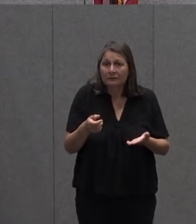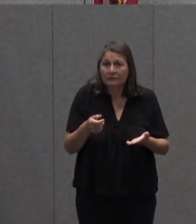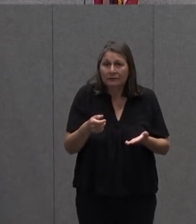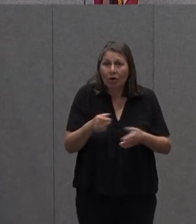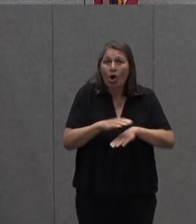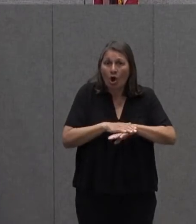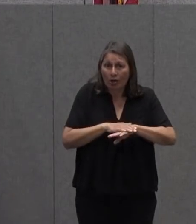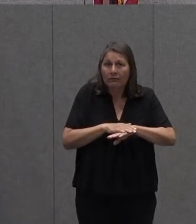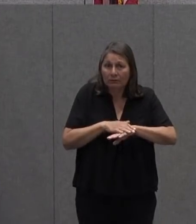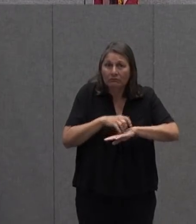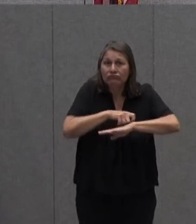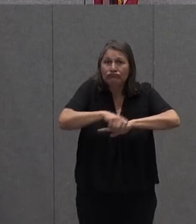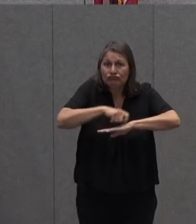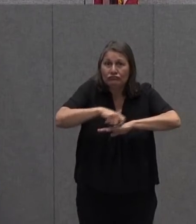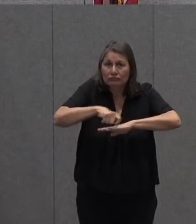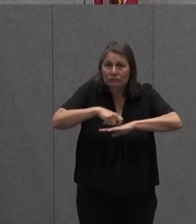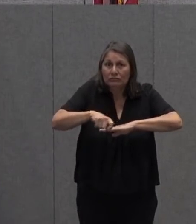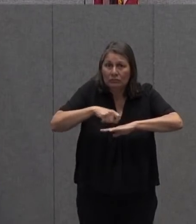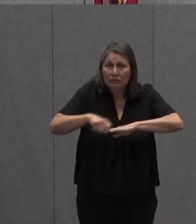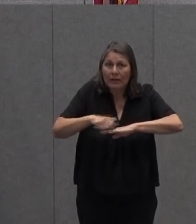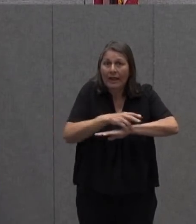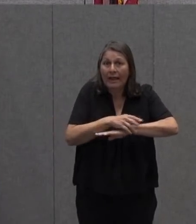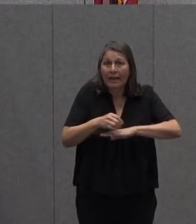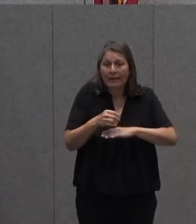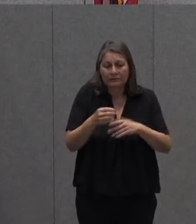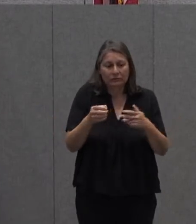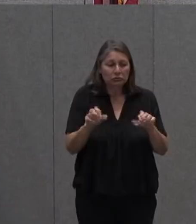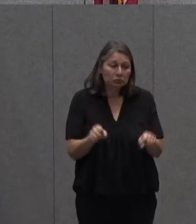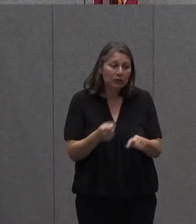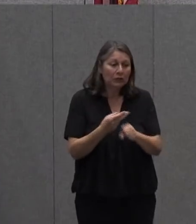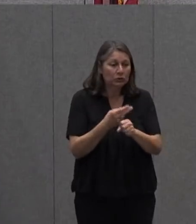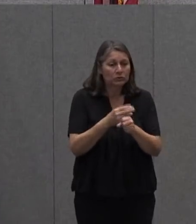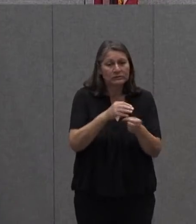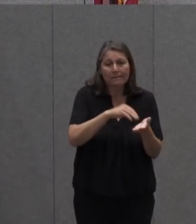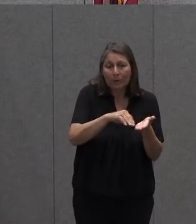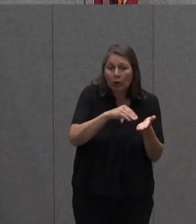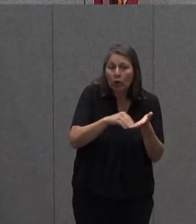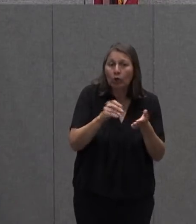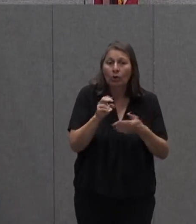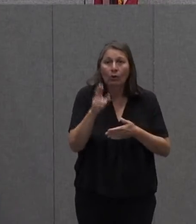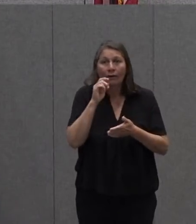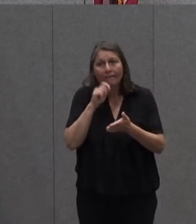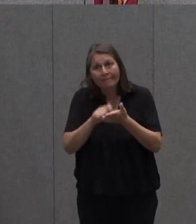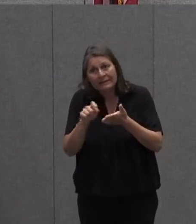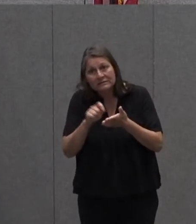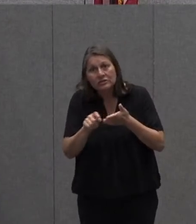so that you can see it, but you could also do it with a pencil or a crayon or a colored pencil.